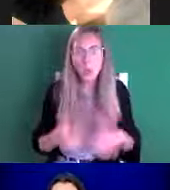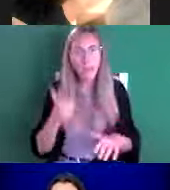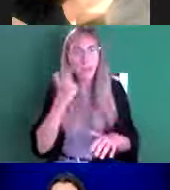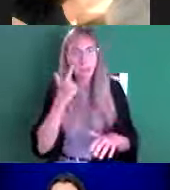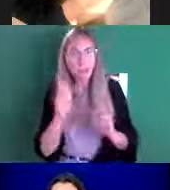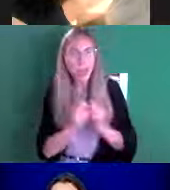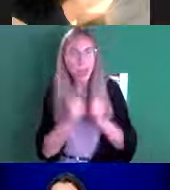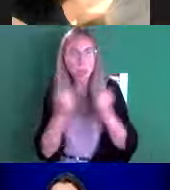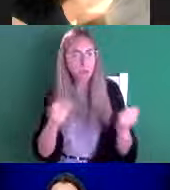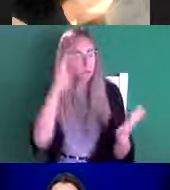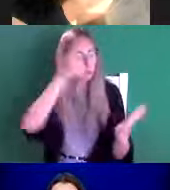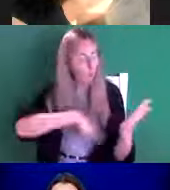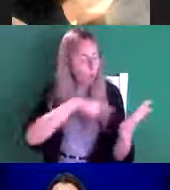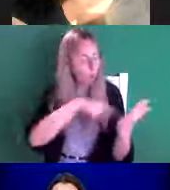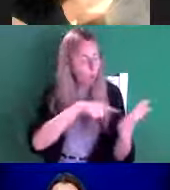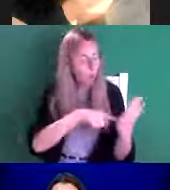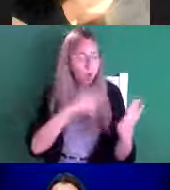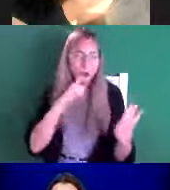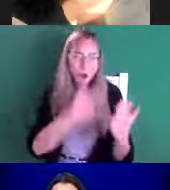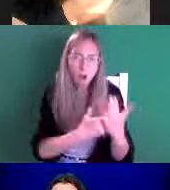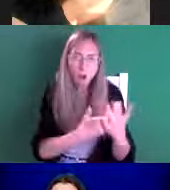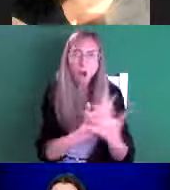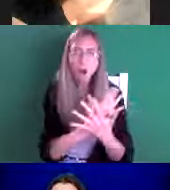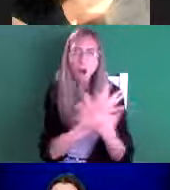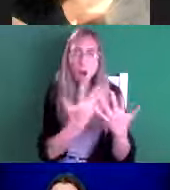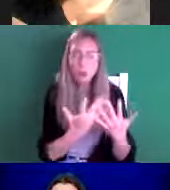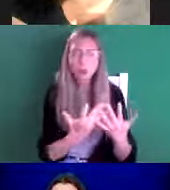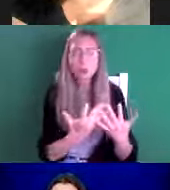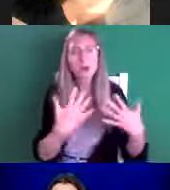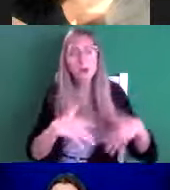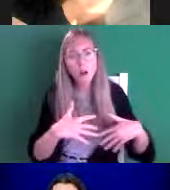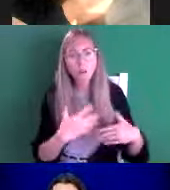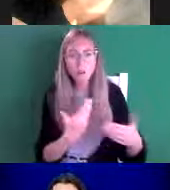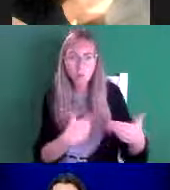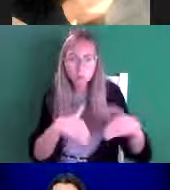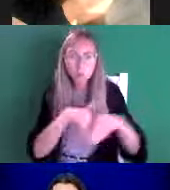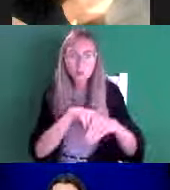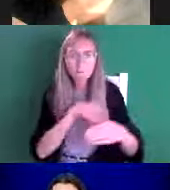look at it loads of them are saying that they're really keen to develop people for the artists to